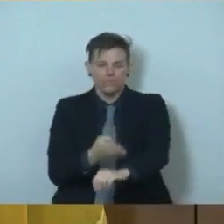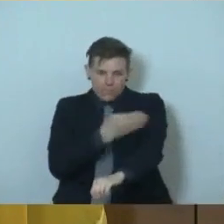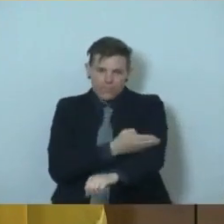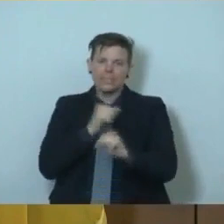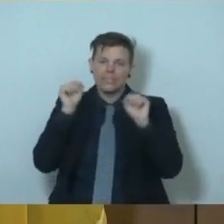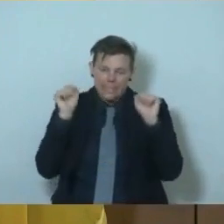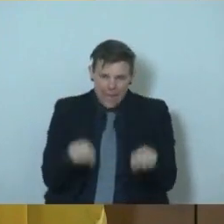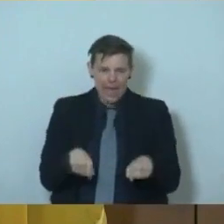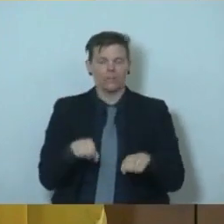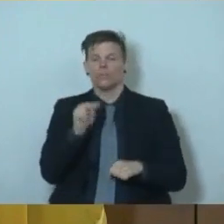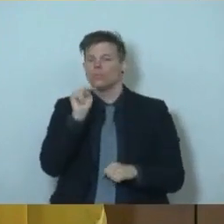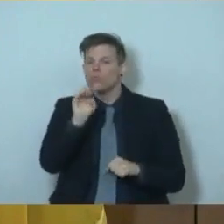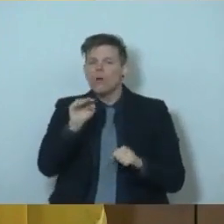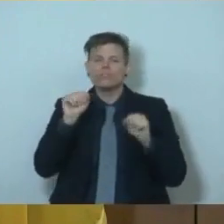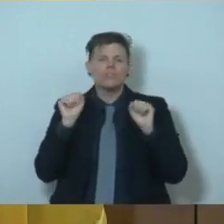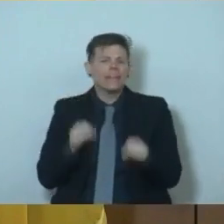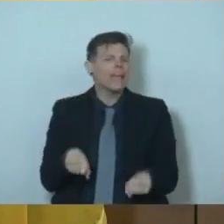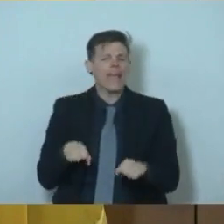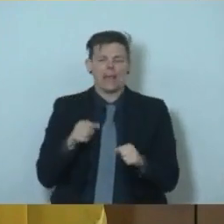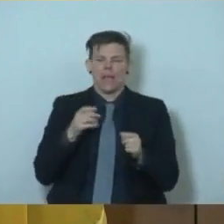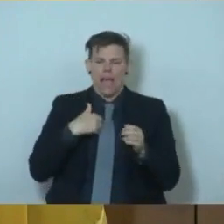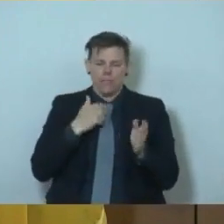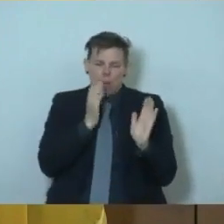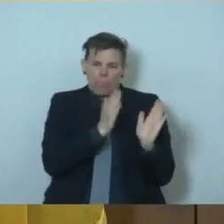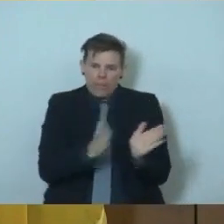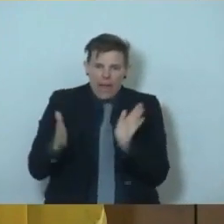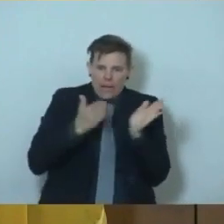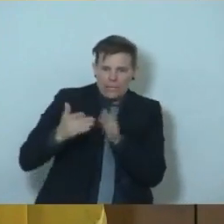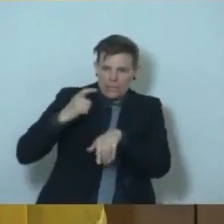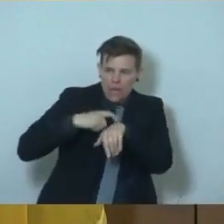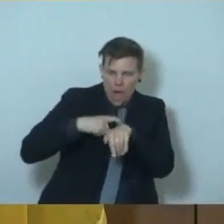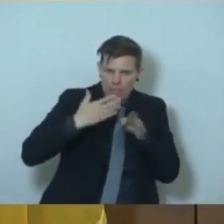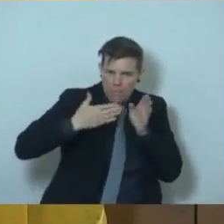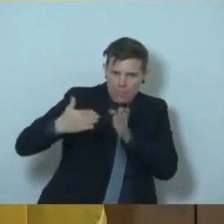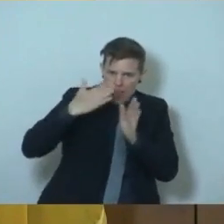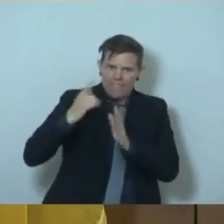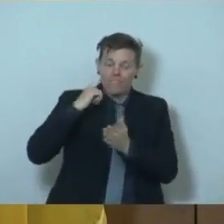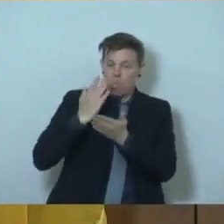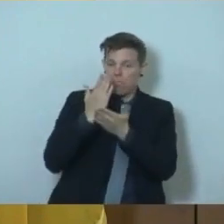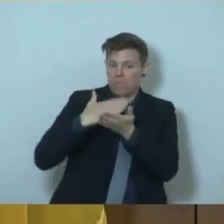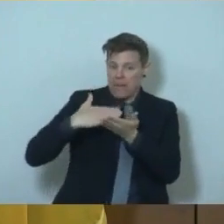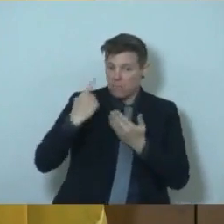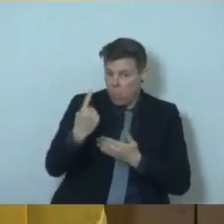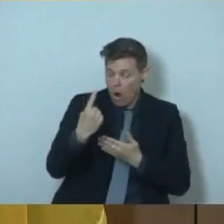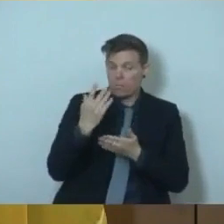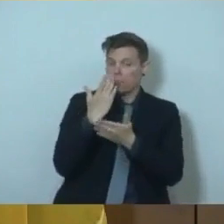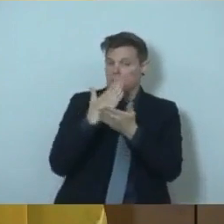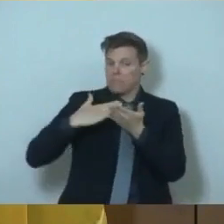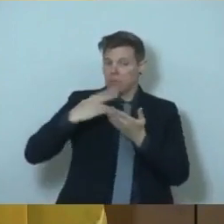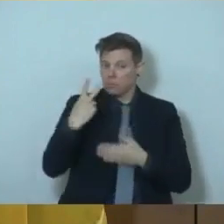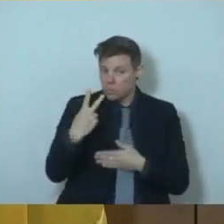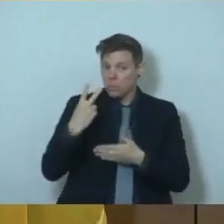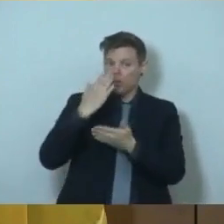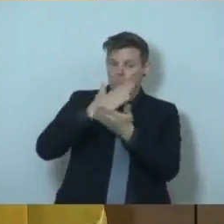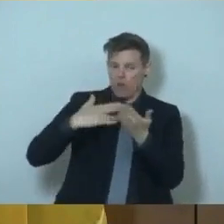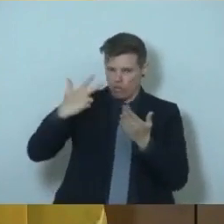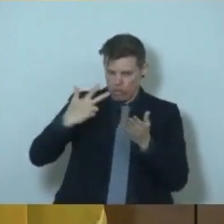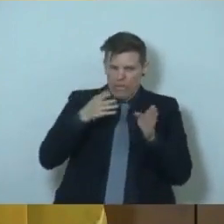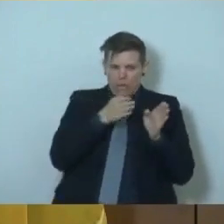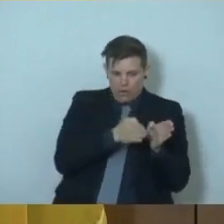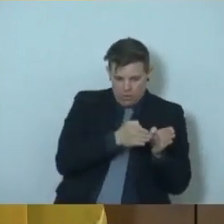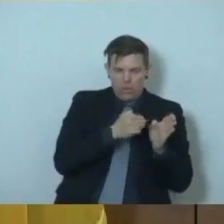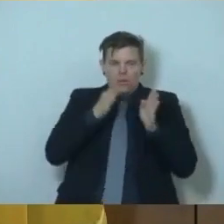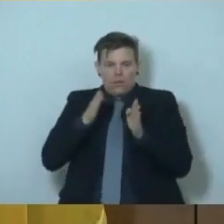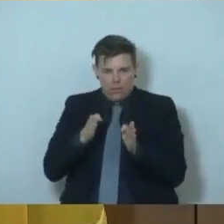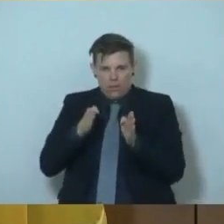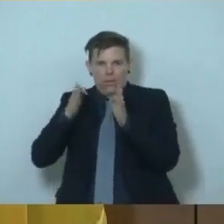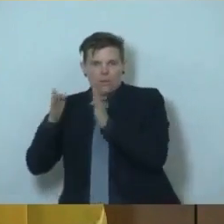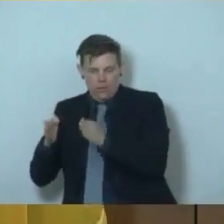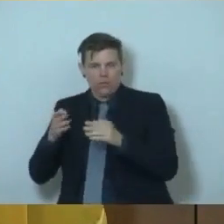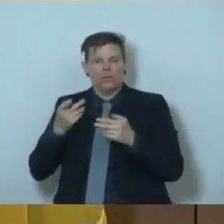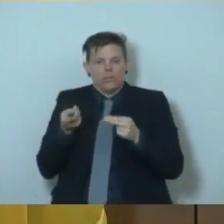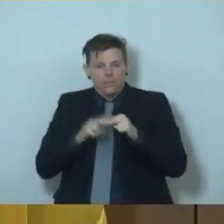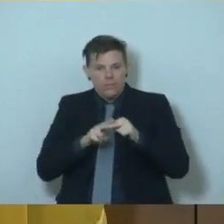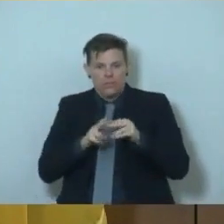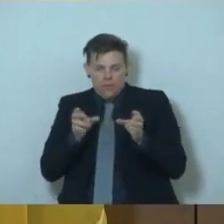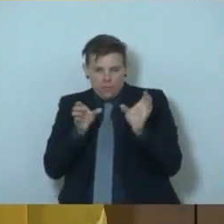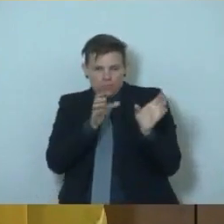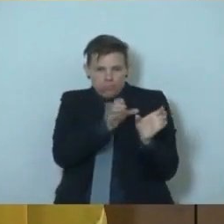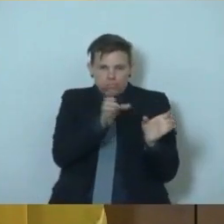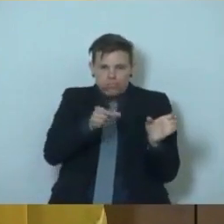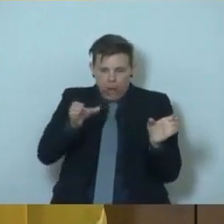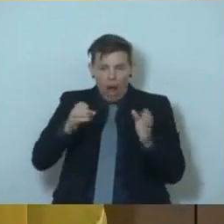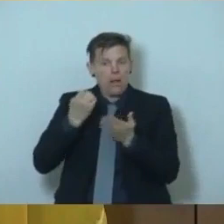DO I BELIEVE WE SCRAN WHAT I REFERRED TO AS PREPARATION PHASE, PHASE ONE, PHASE TWO, PHASE THREE AND THE RELAX THE RESTRICTIONS TO GIVE US MORE ACCESS SO WE'RE DOING ECONOMIC